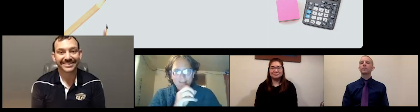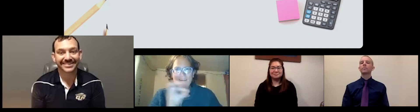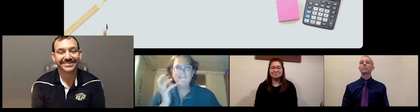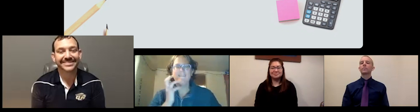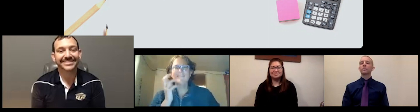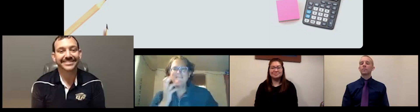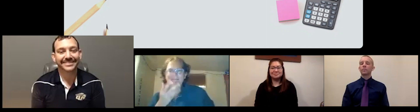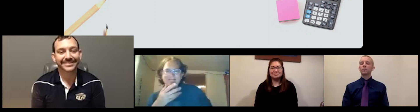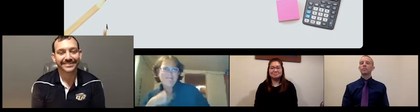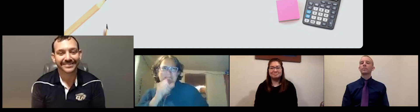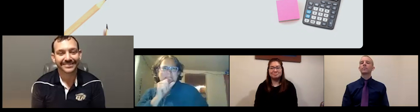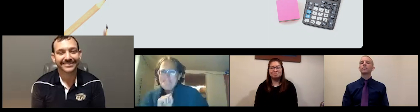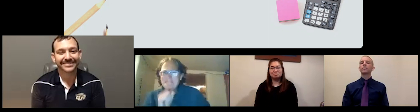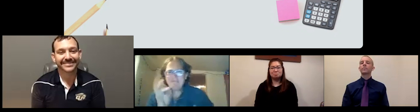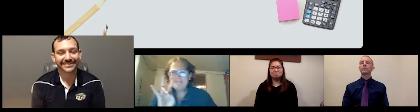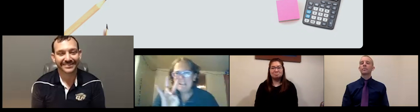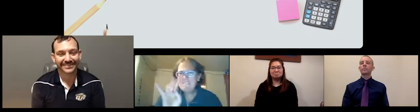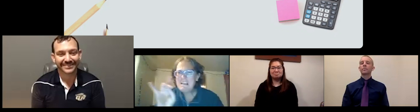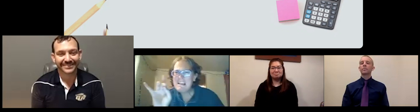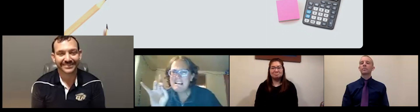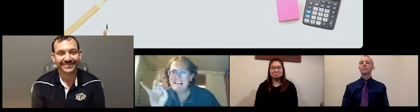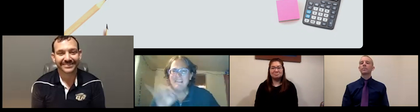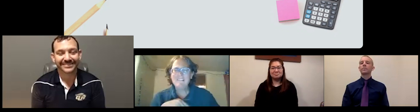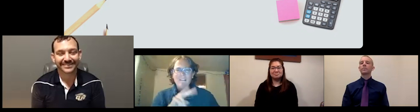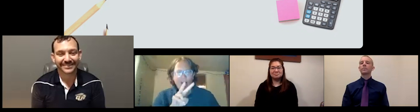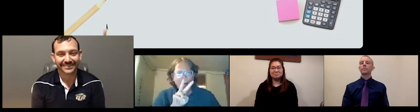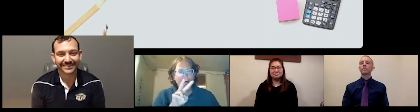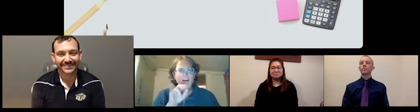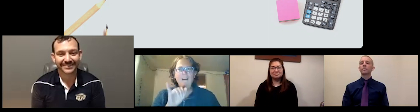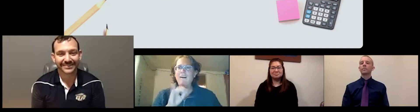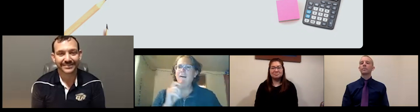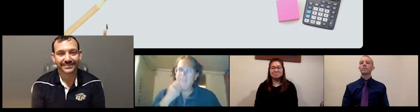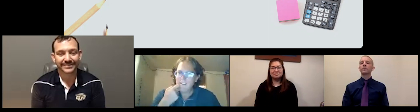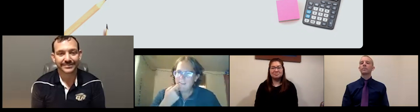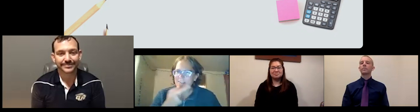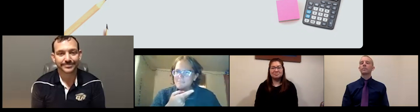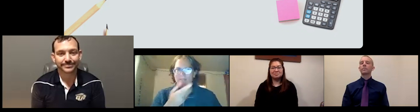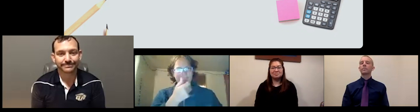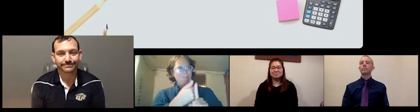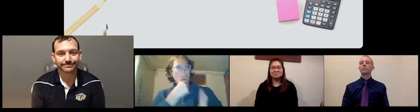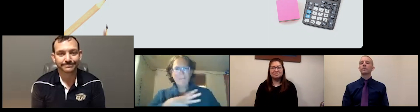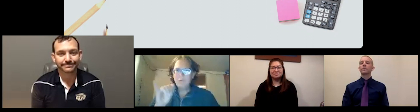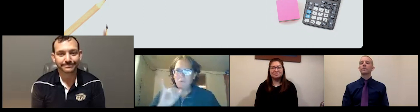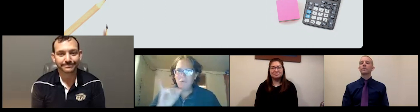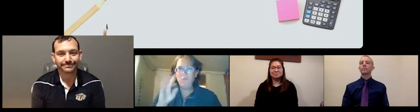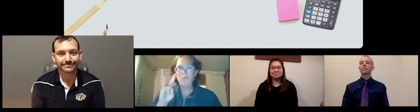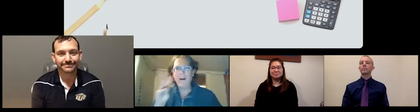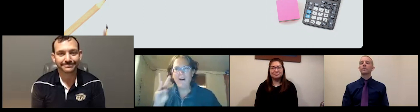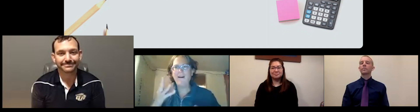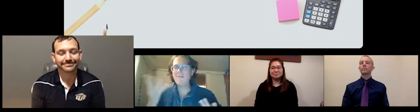I was seven or eight years old. I thought it was very cool, plus it was about a woman too, wow!